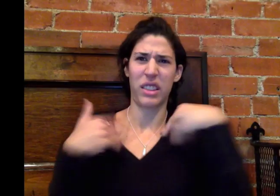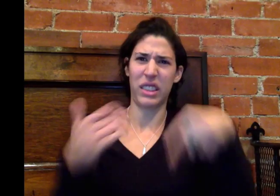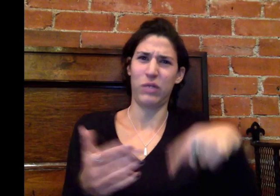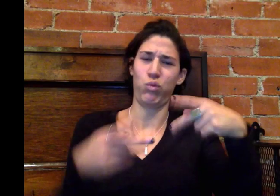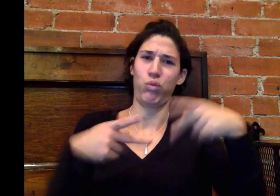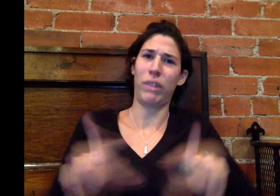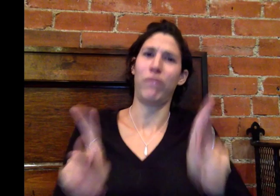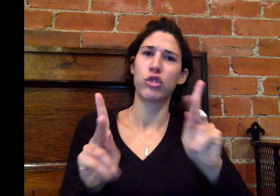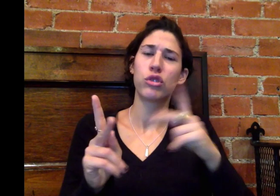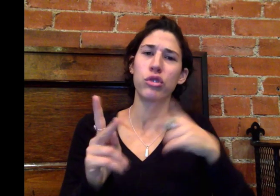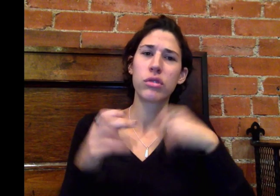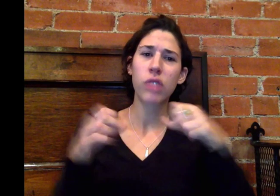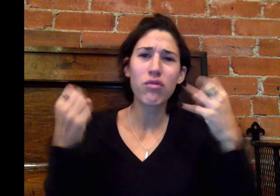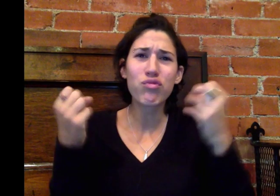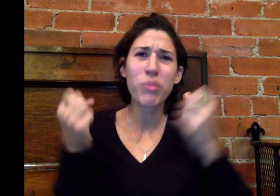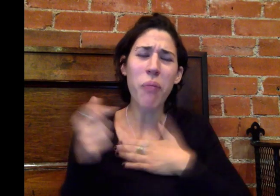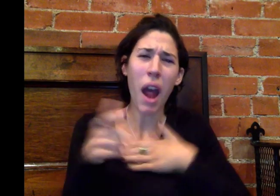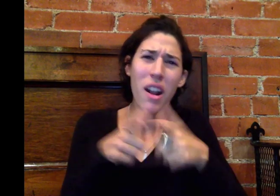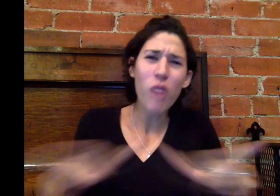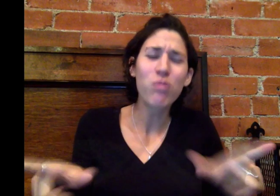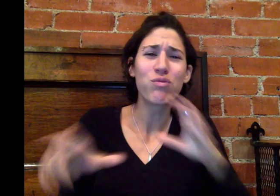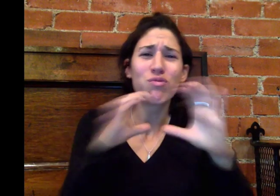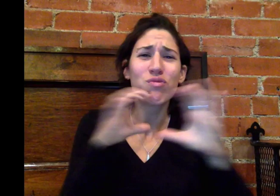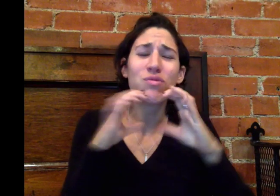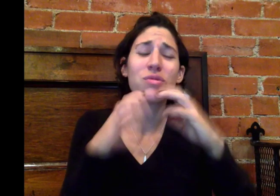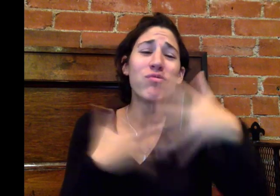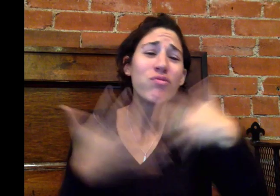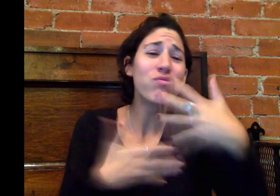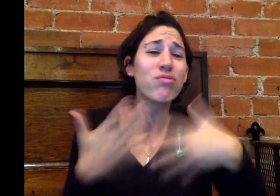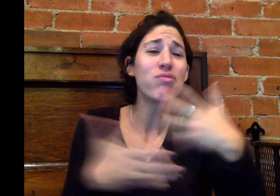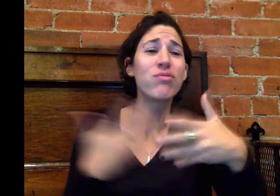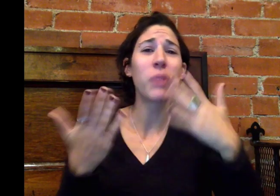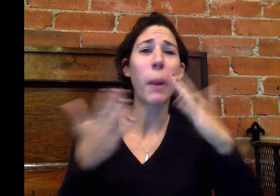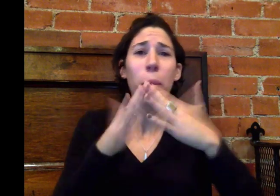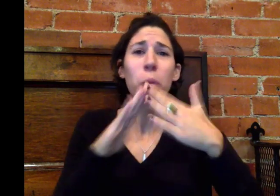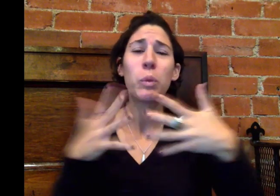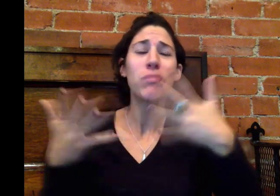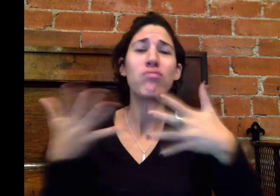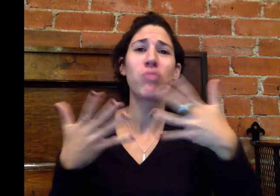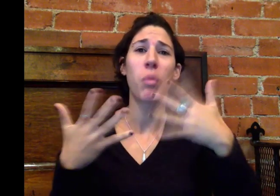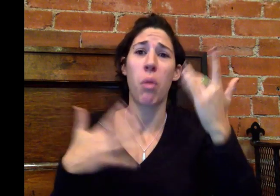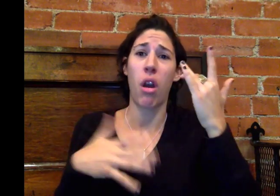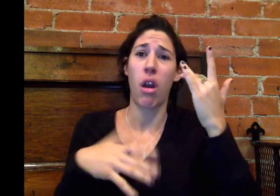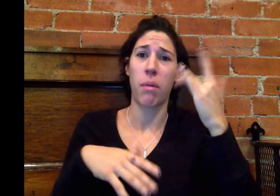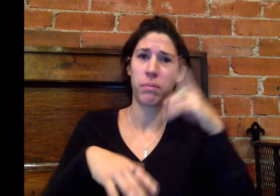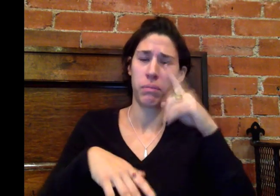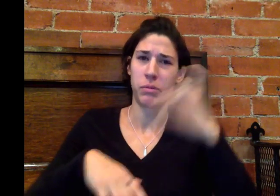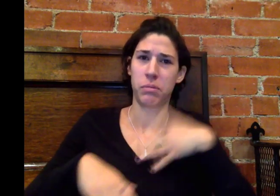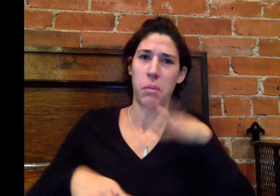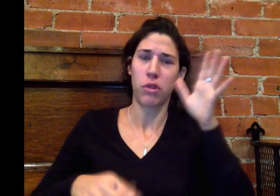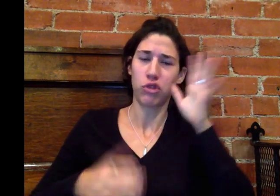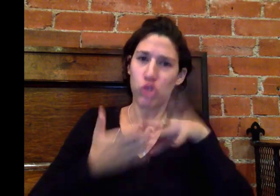Through it all I have had the privilege of expressing myself in my own language, with accessibility to education and community